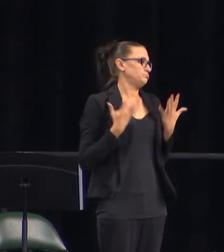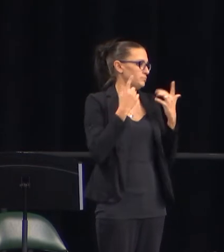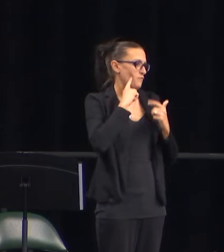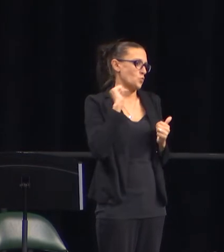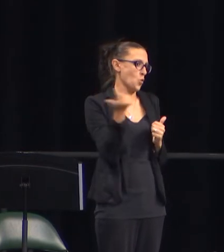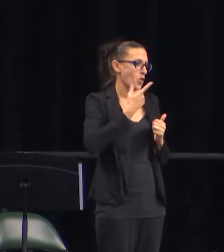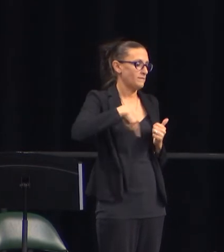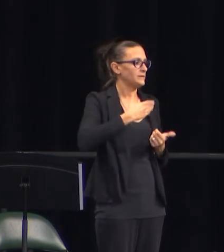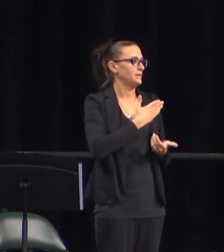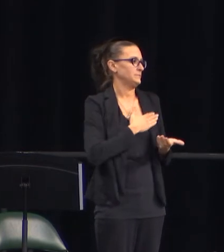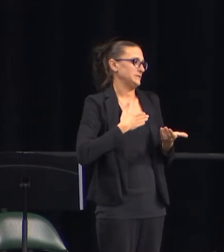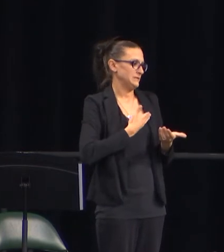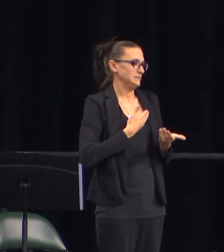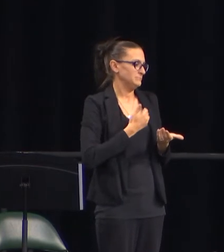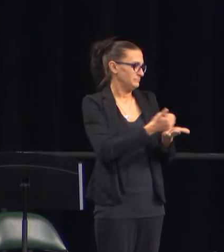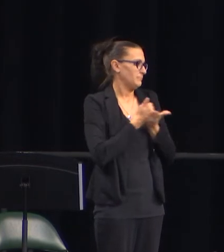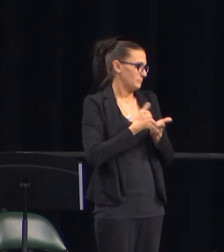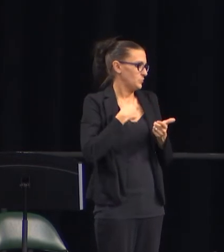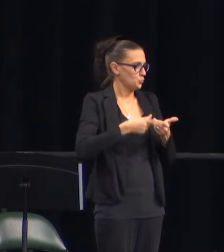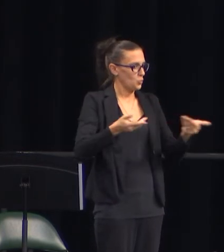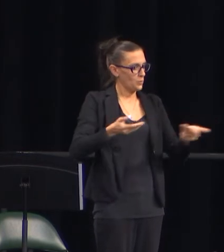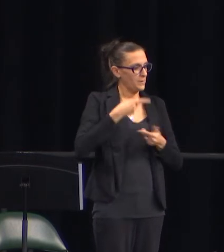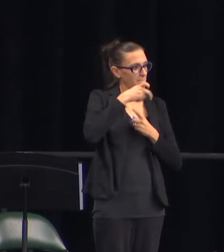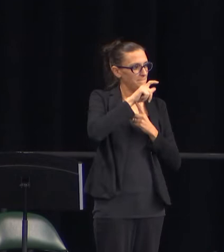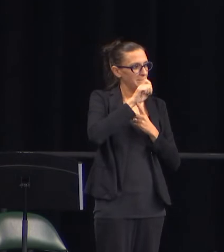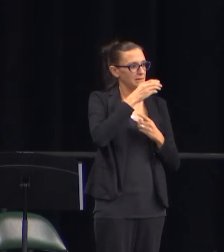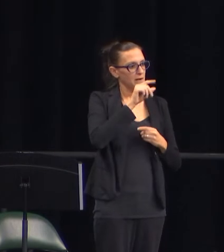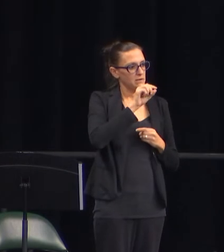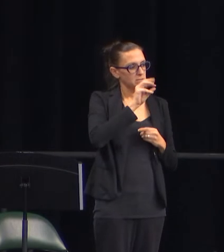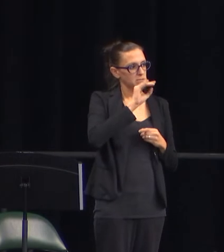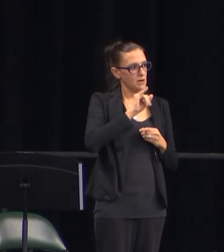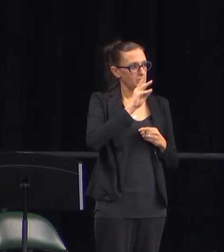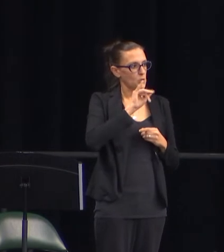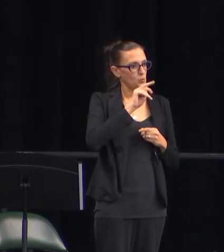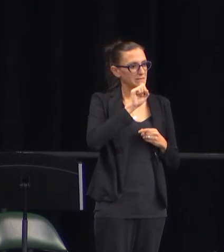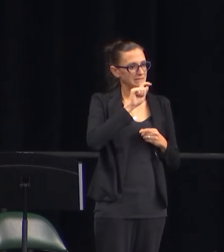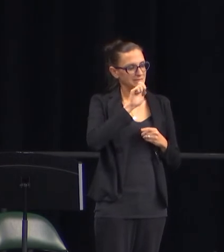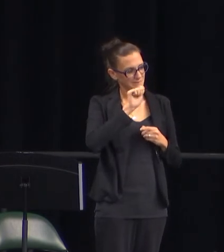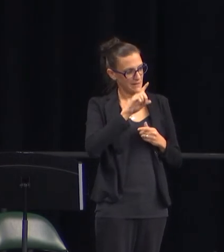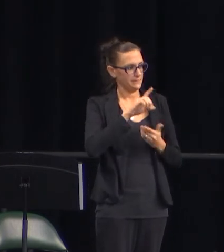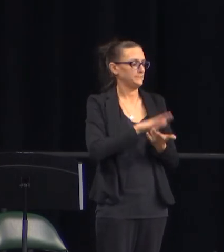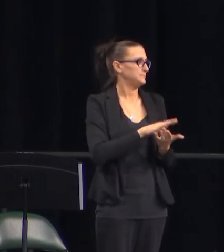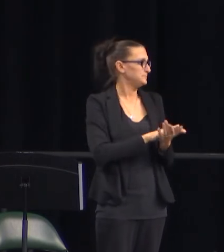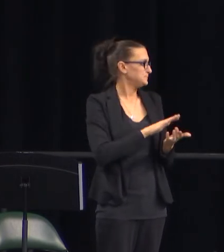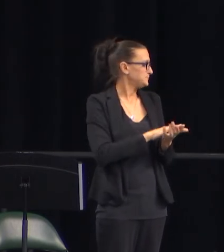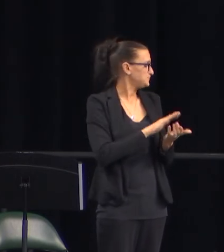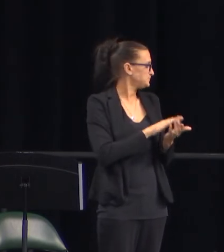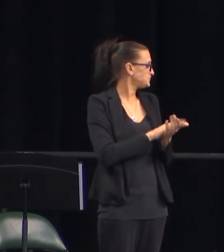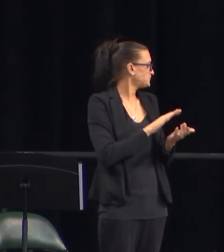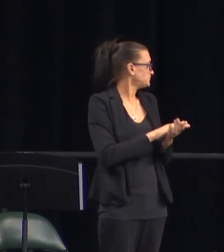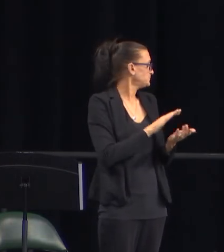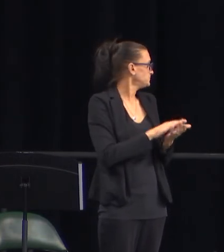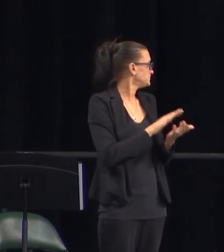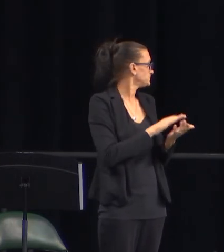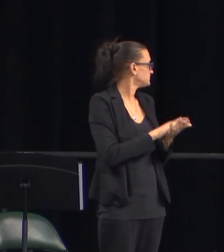Please join me in welcoming Pete and Tomi Winstead. (audience applauding)